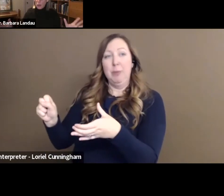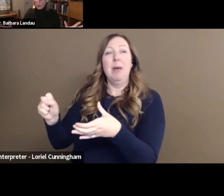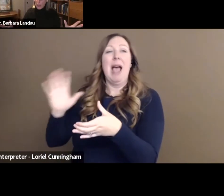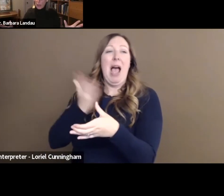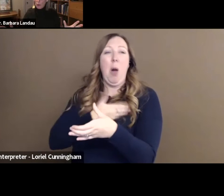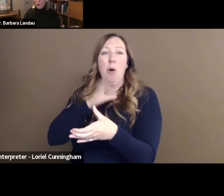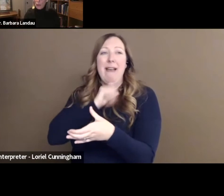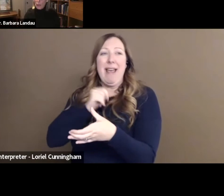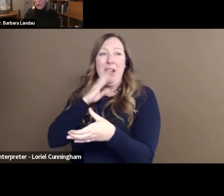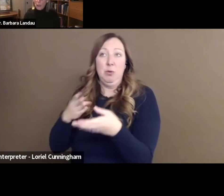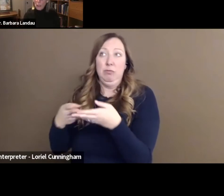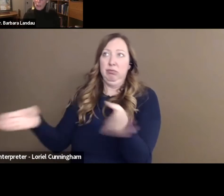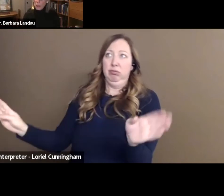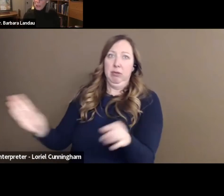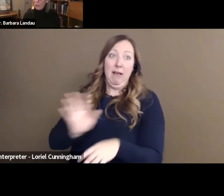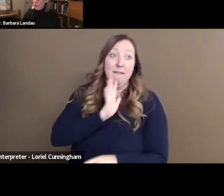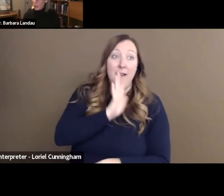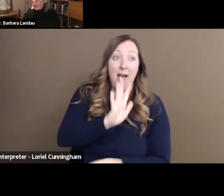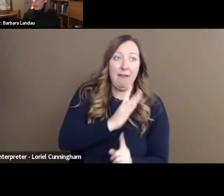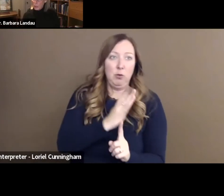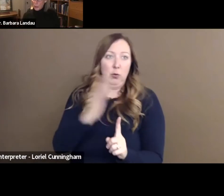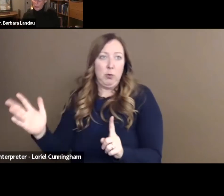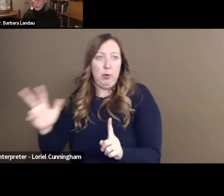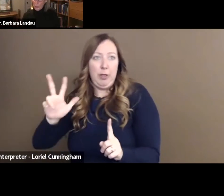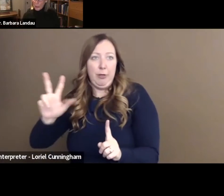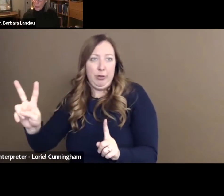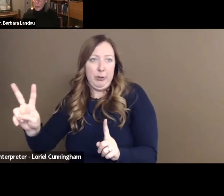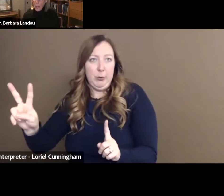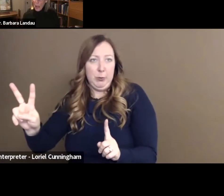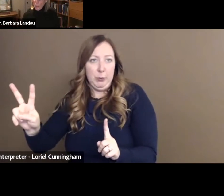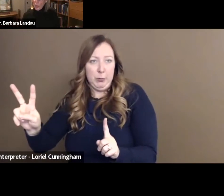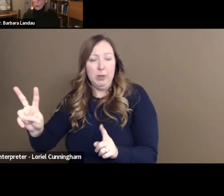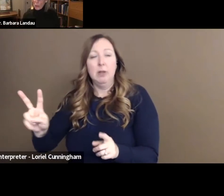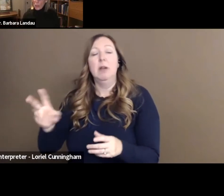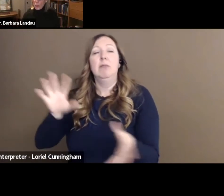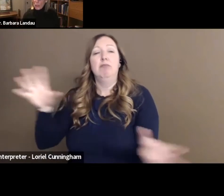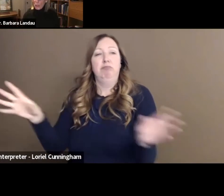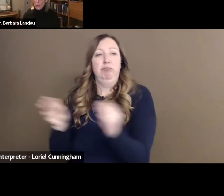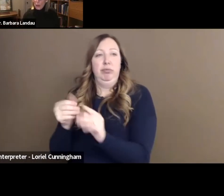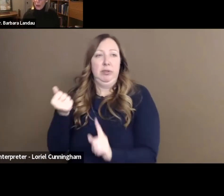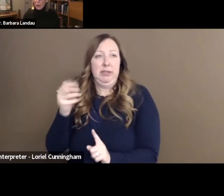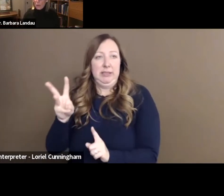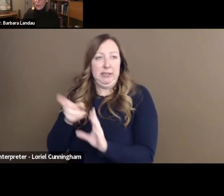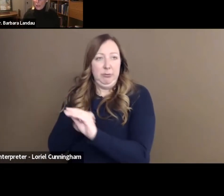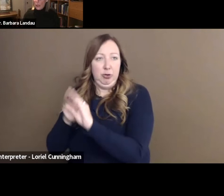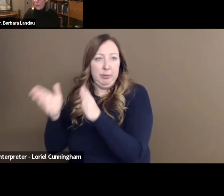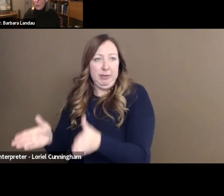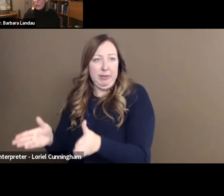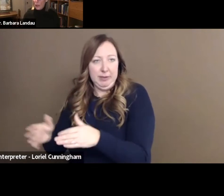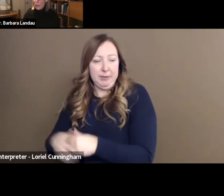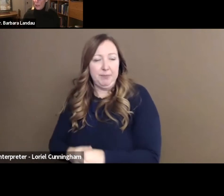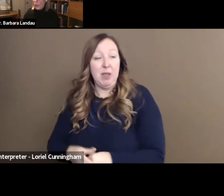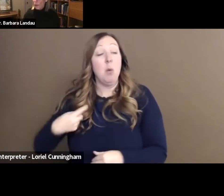span altogether 16 participants and we also tested a